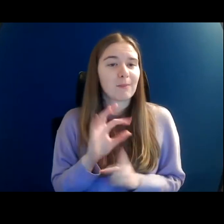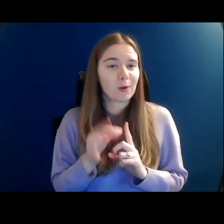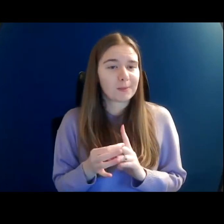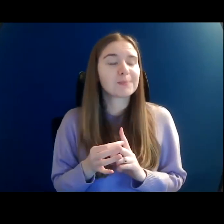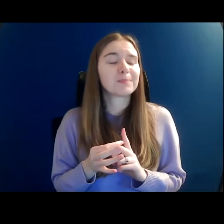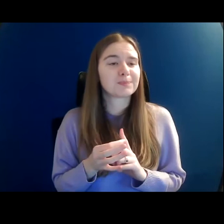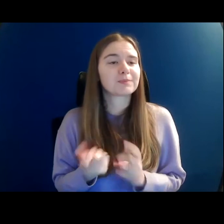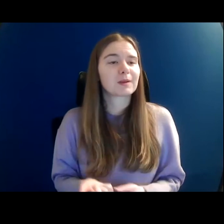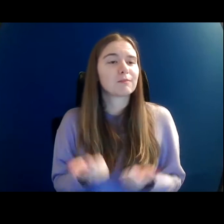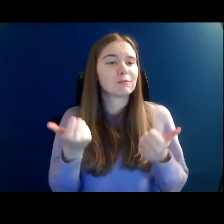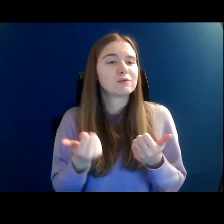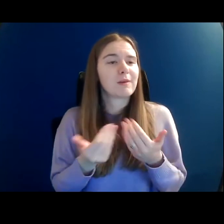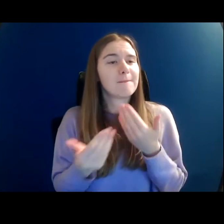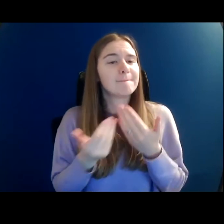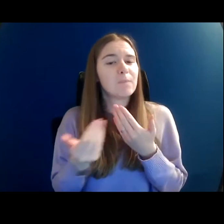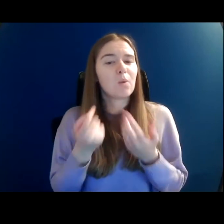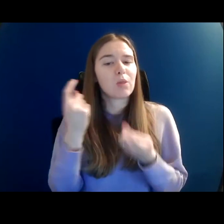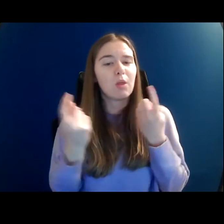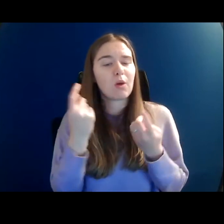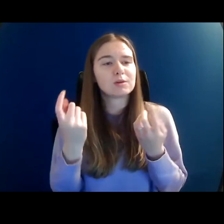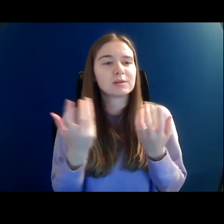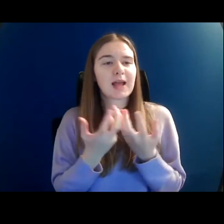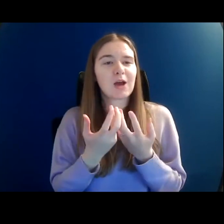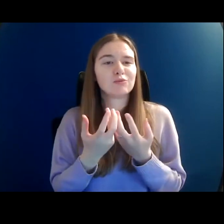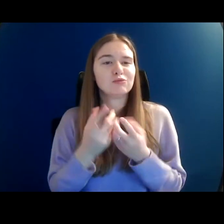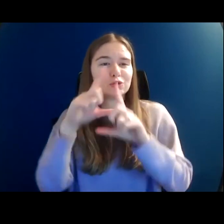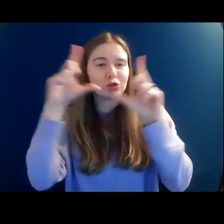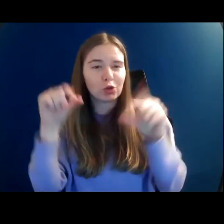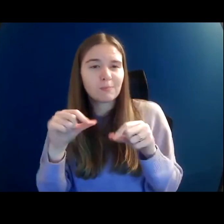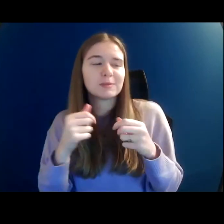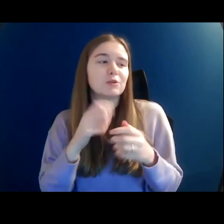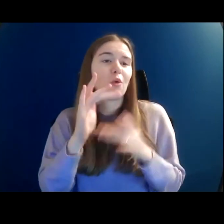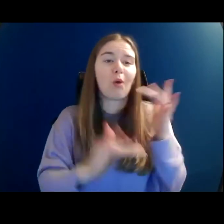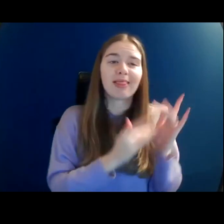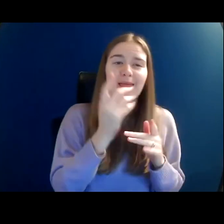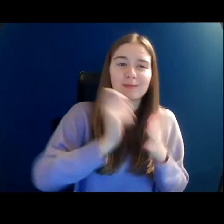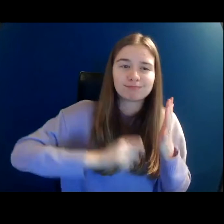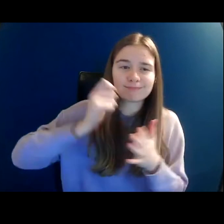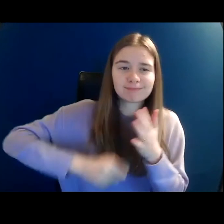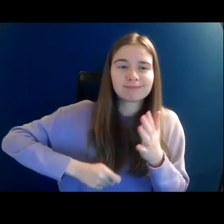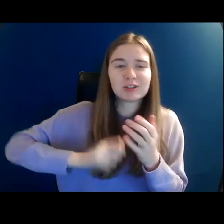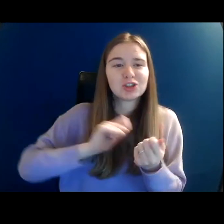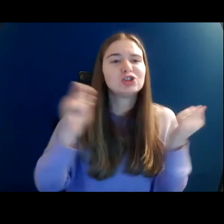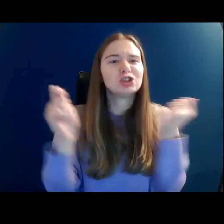to have more consideration for how retail and online shopping has changed the base of many city's high streets,